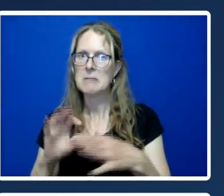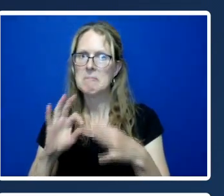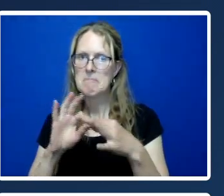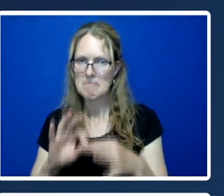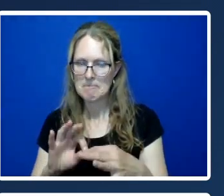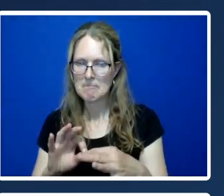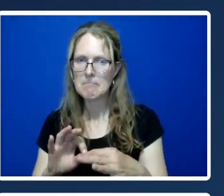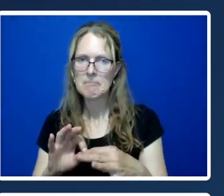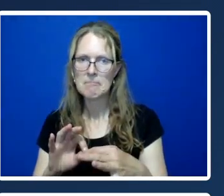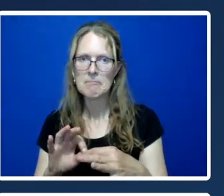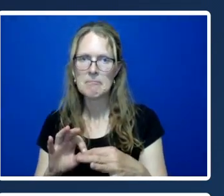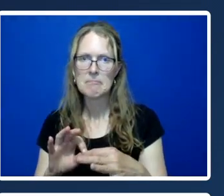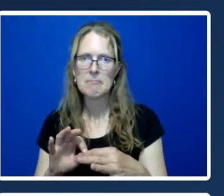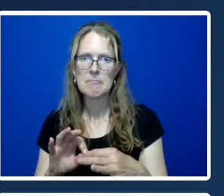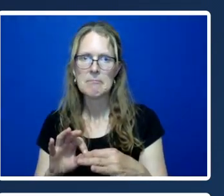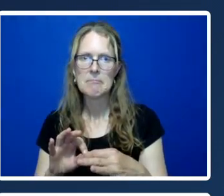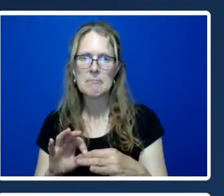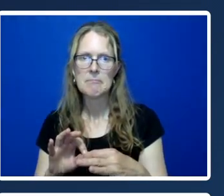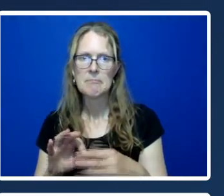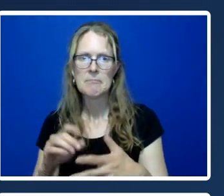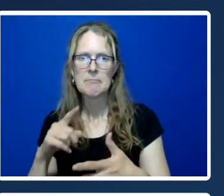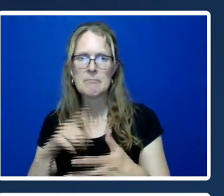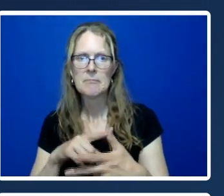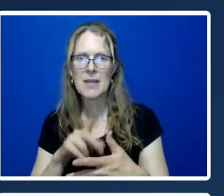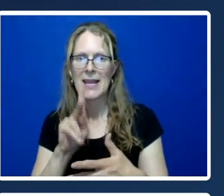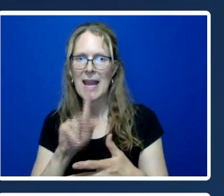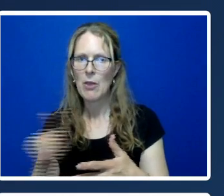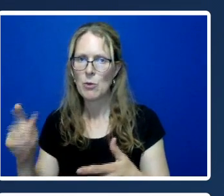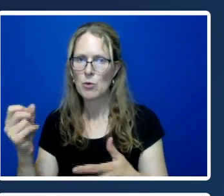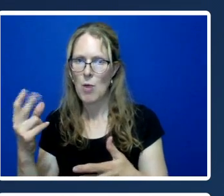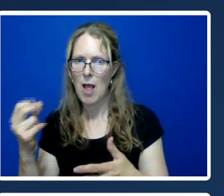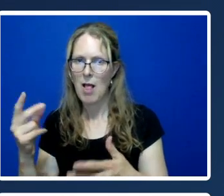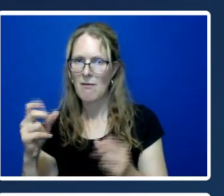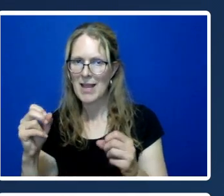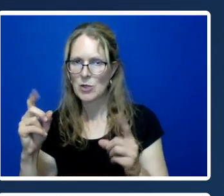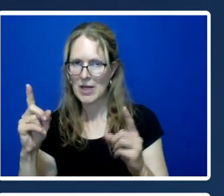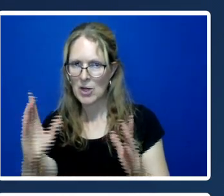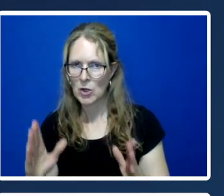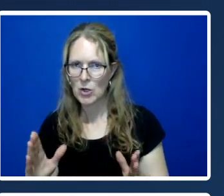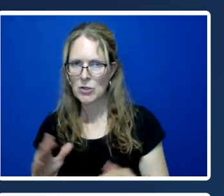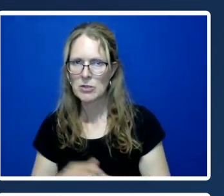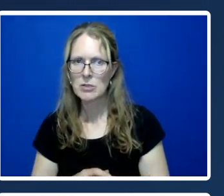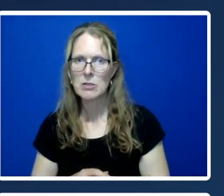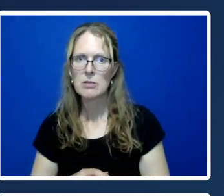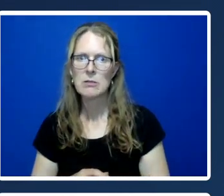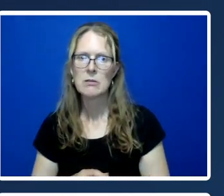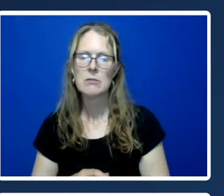K-12 educators participate who covered the subjects of engineering, science,